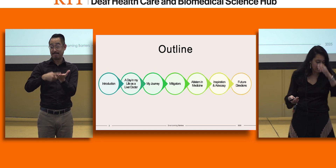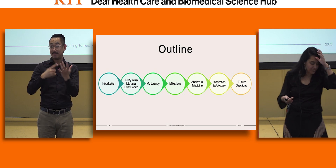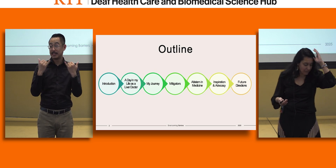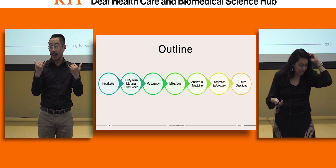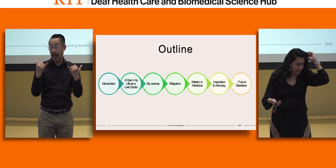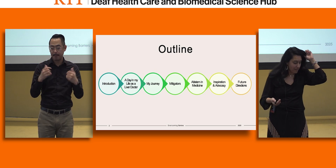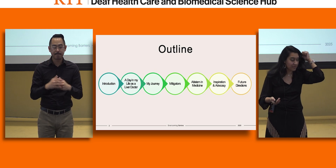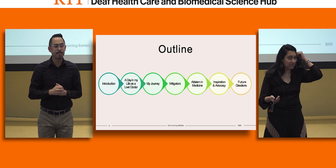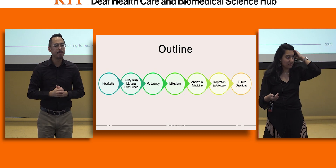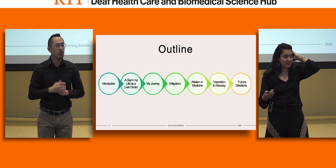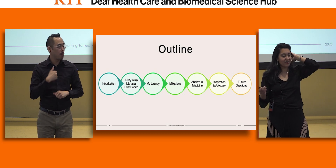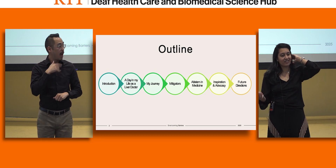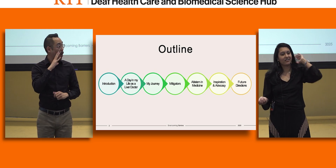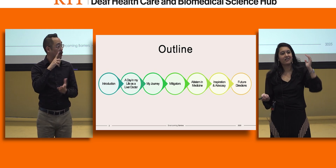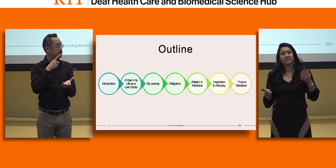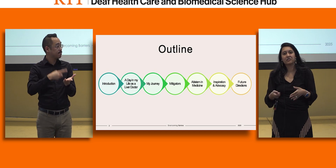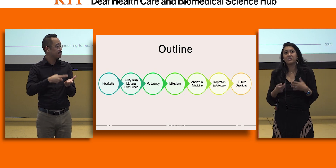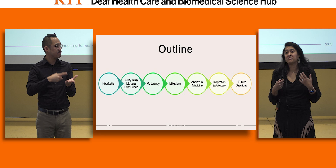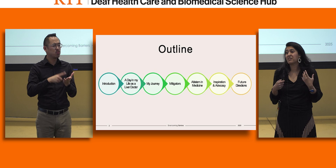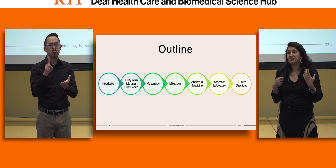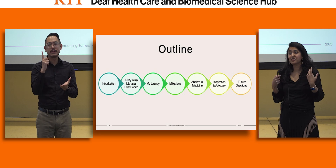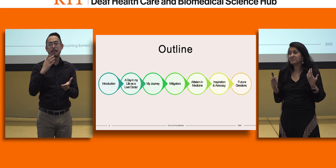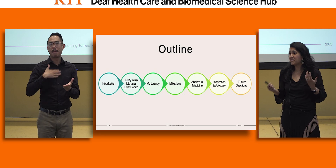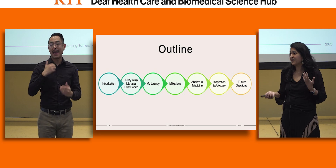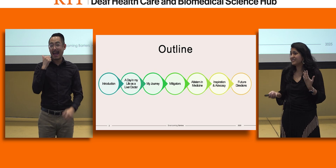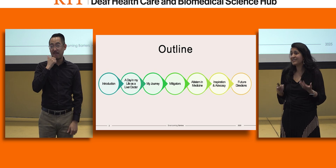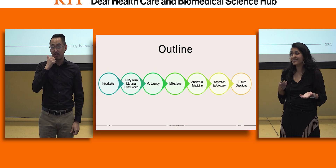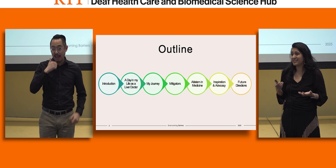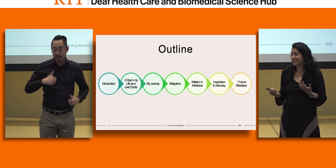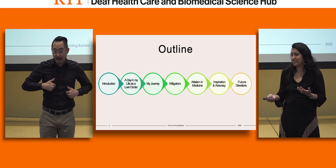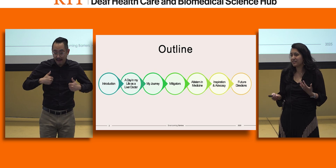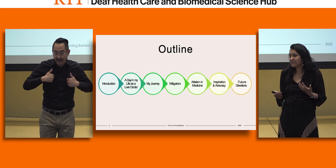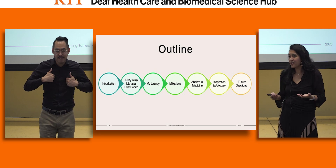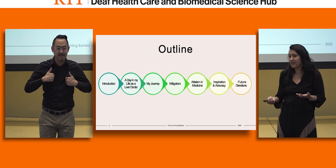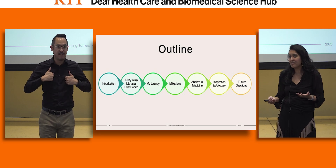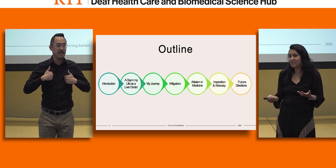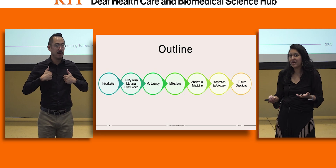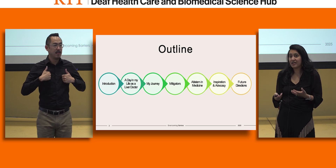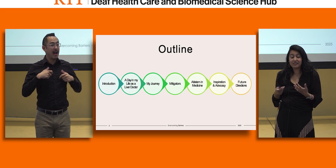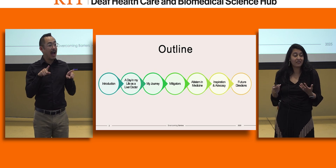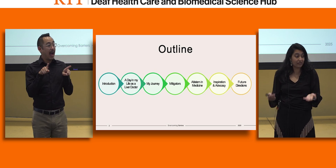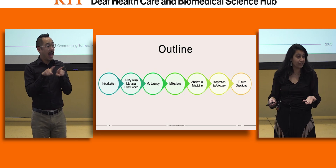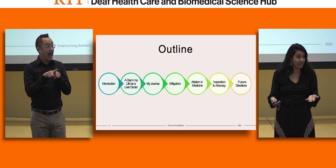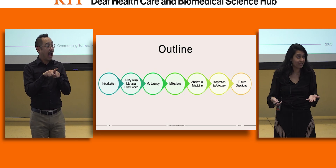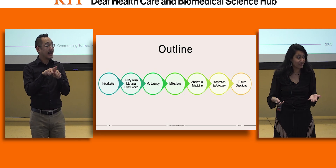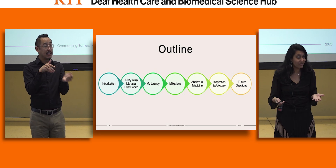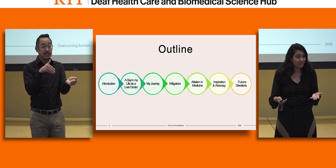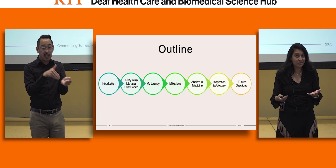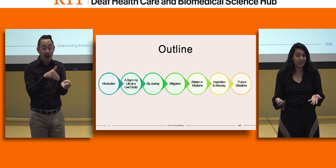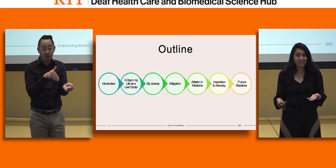So, I will absolutely be talking a little bit about just my day-to-day life as a liver doctor